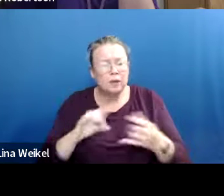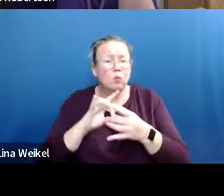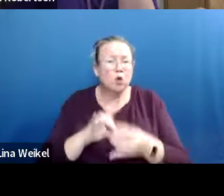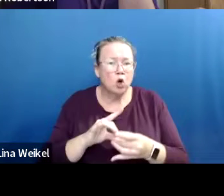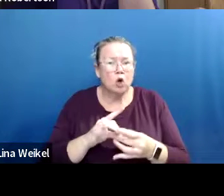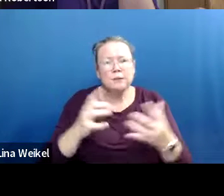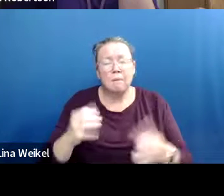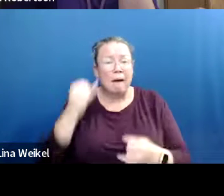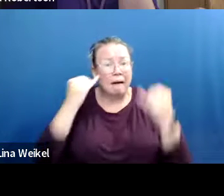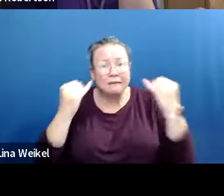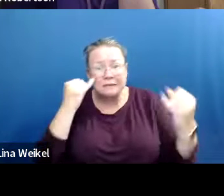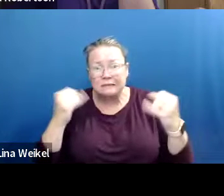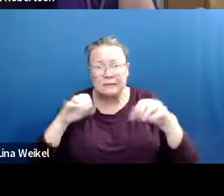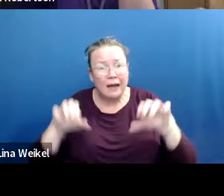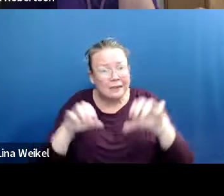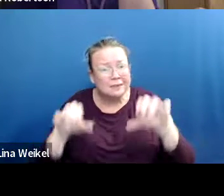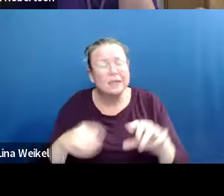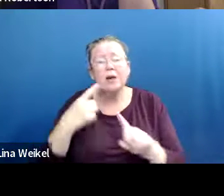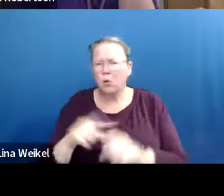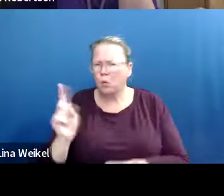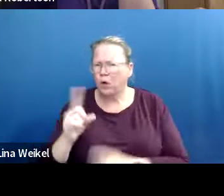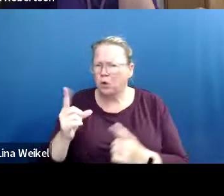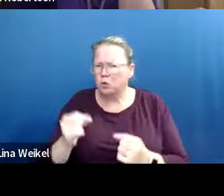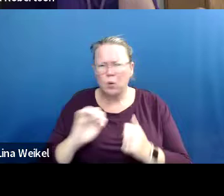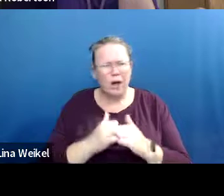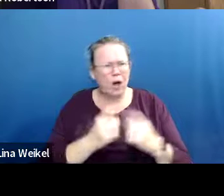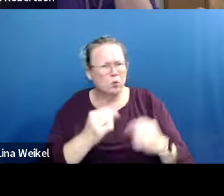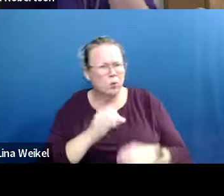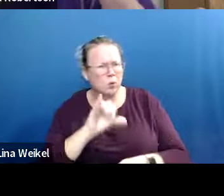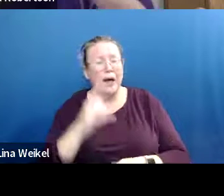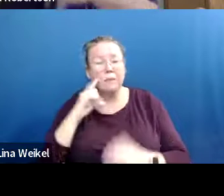Lindsay Ludwig: ideas of activities and where to do them and how to do them. Cause sometimes.